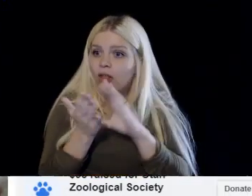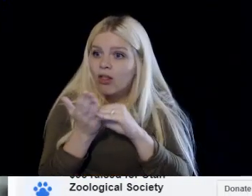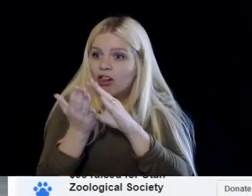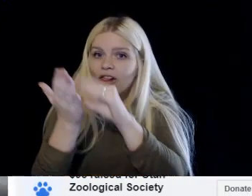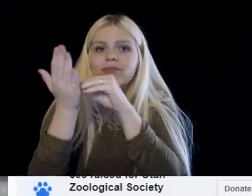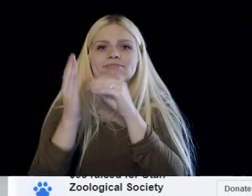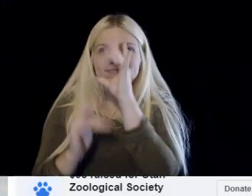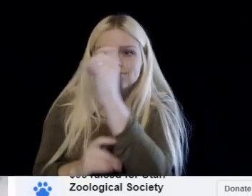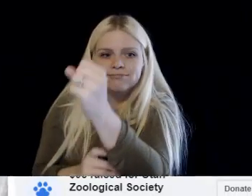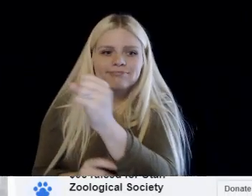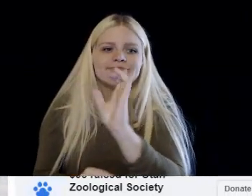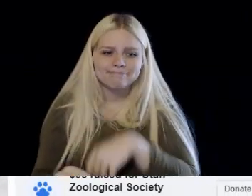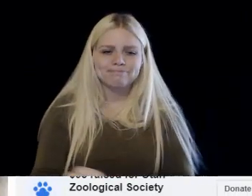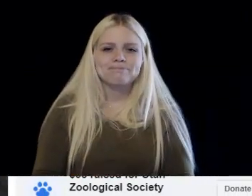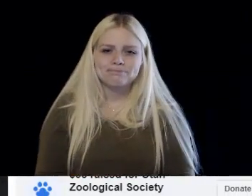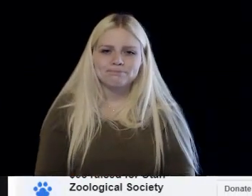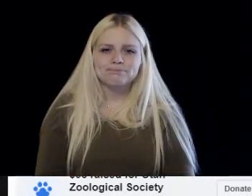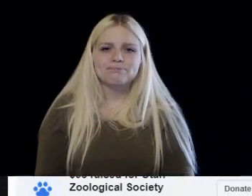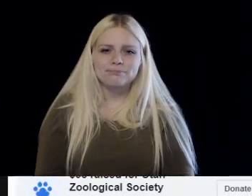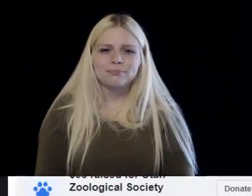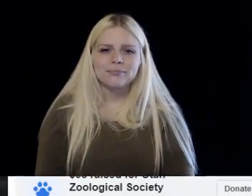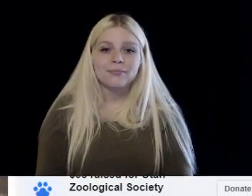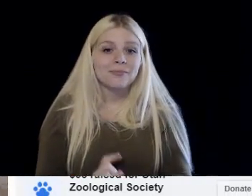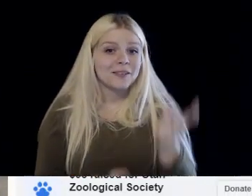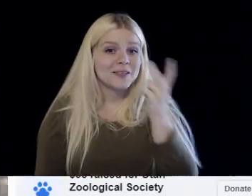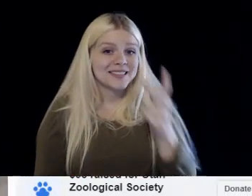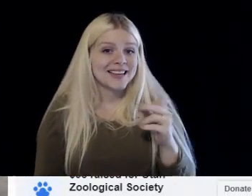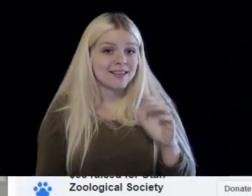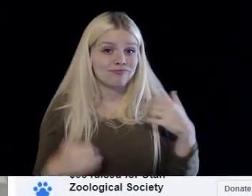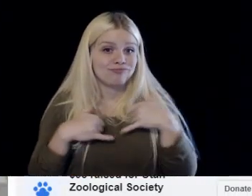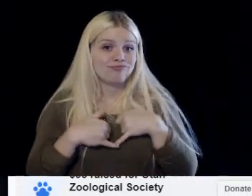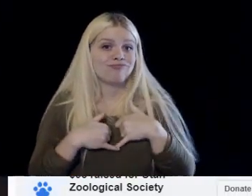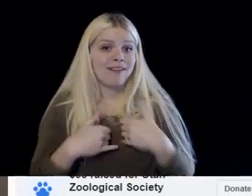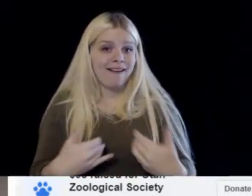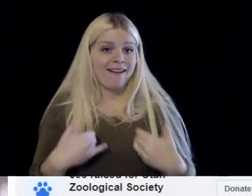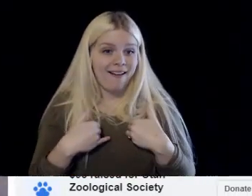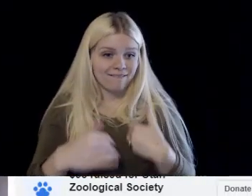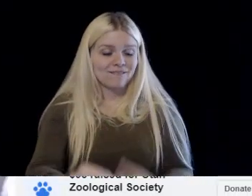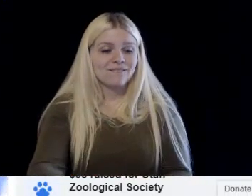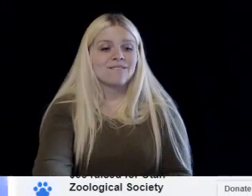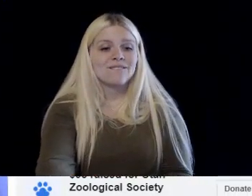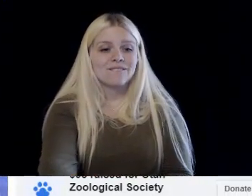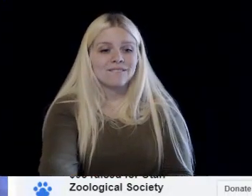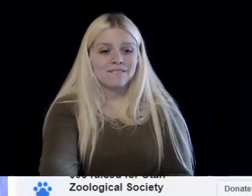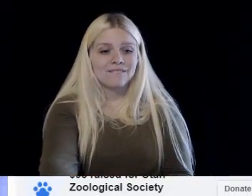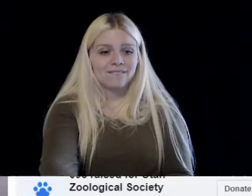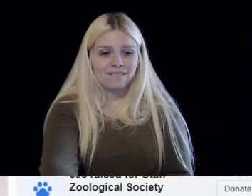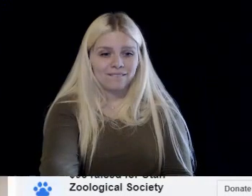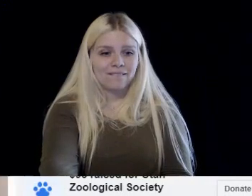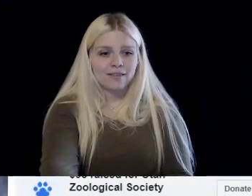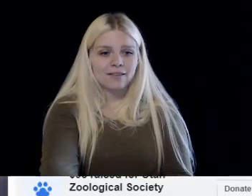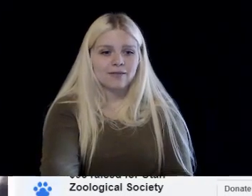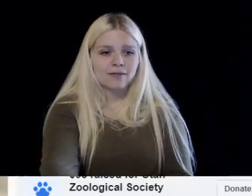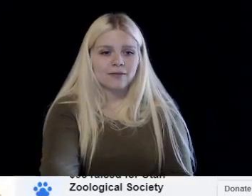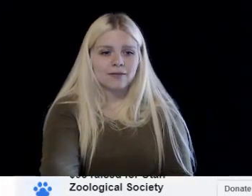lifejacket. You see a lifejacket. Daniel's got his. We've got, we've got our boots. The keepers don't have to wear life